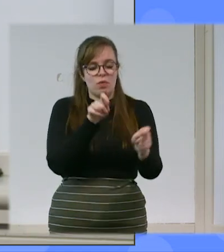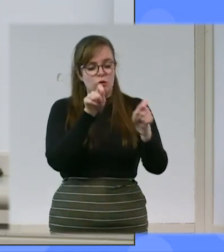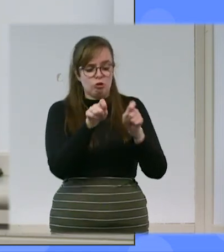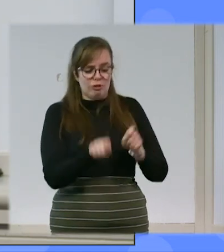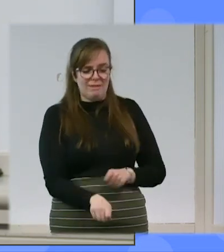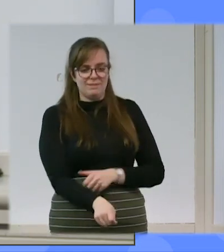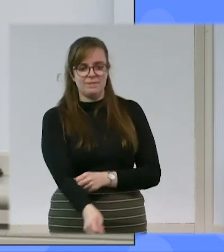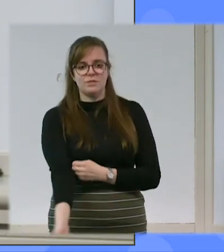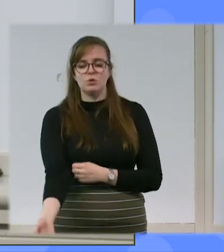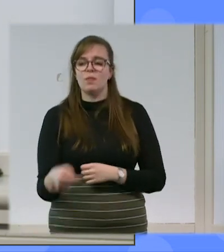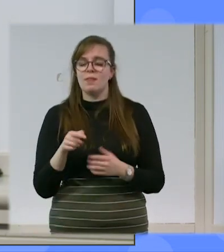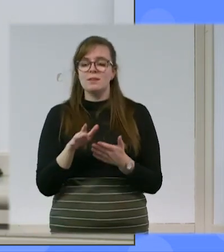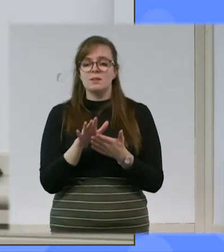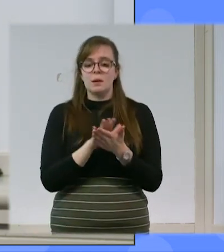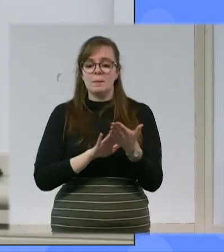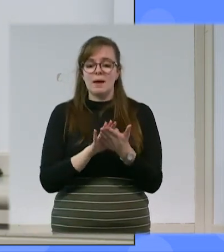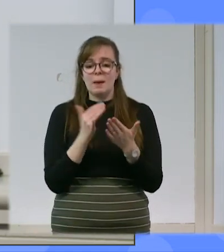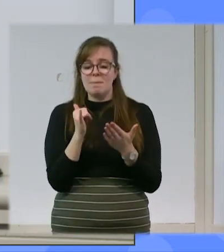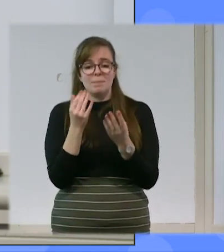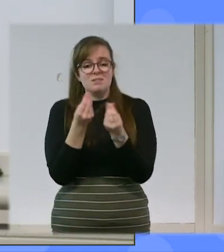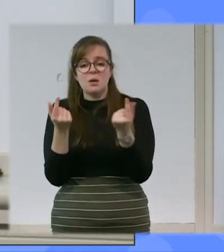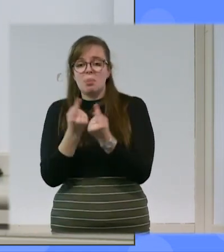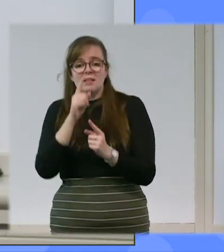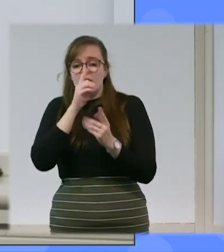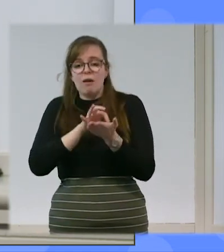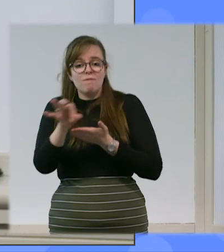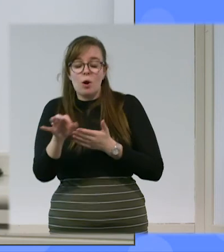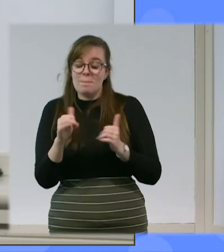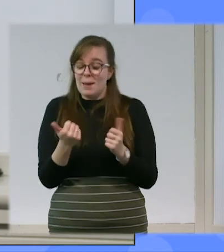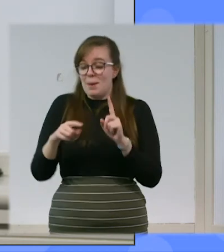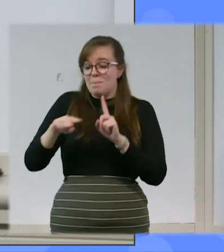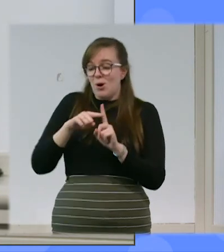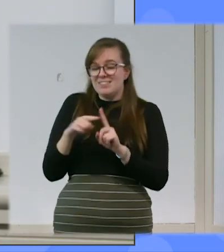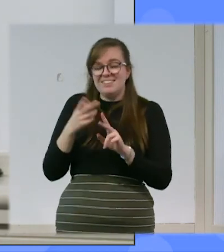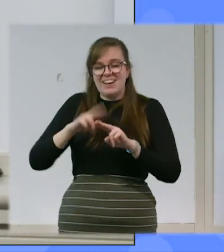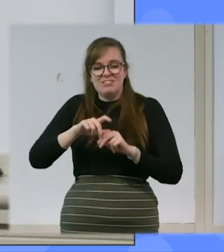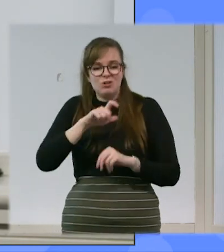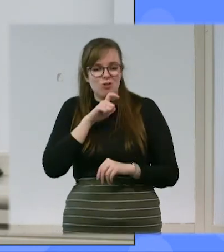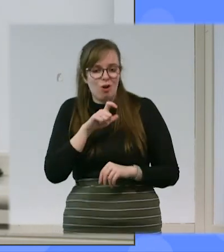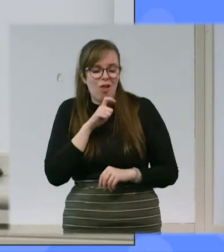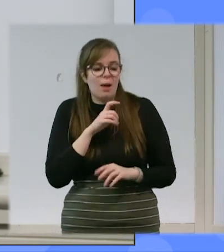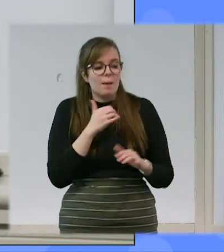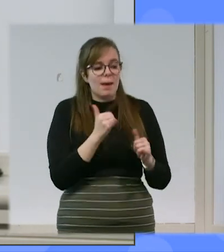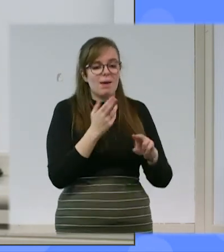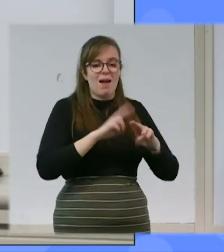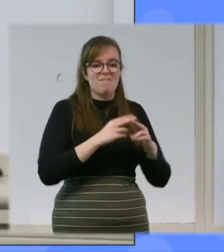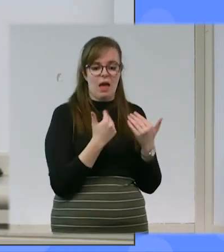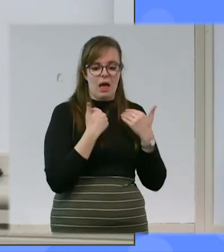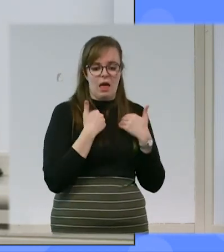might make some items unaffordable which might be a good thing if it's chocolate maybe it's a bad thing if it's something healthy like pineapples but then again